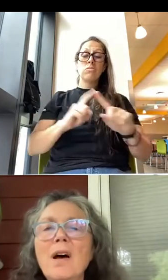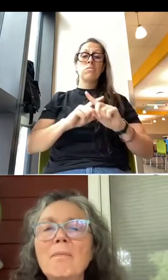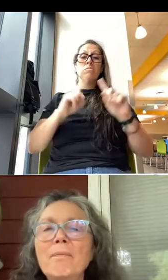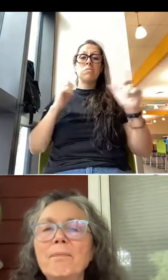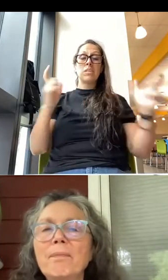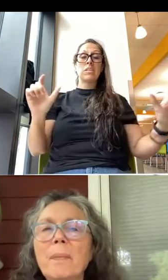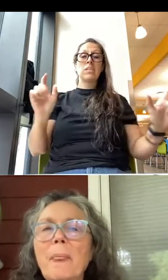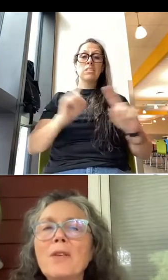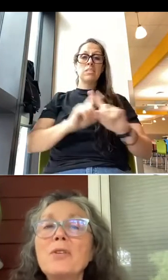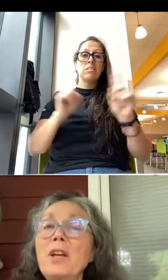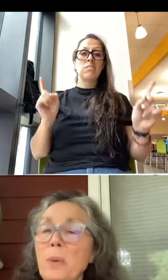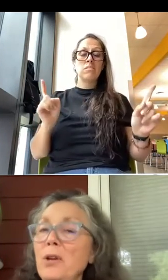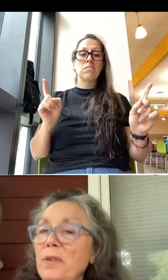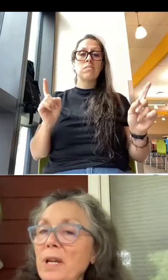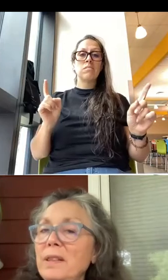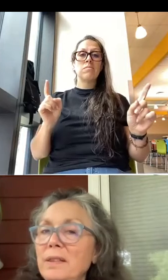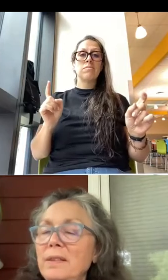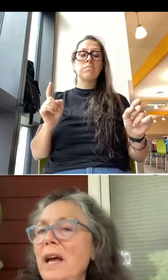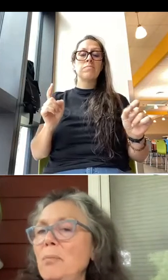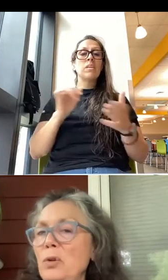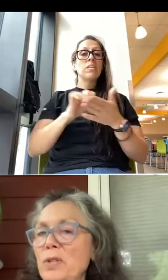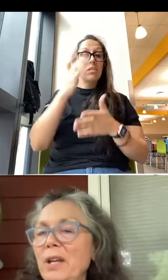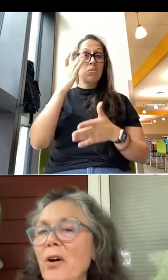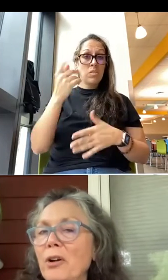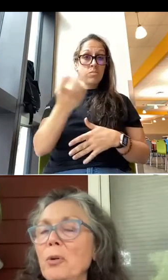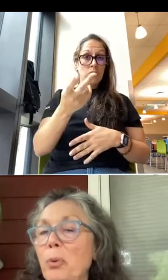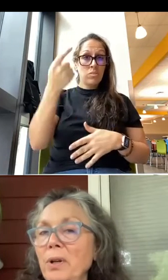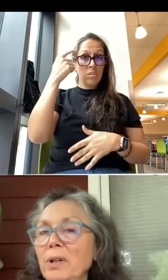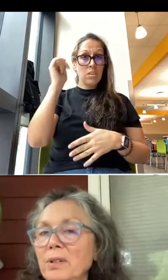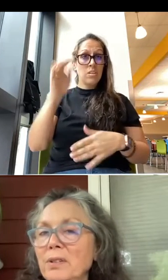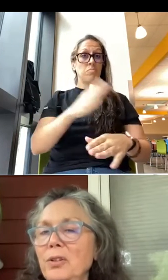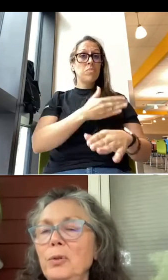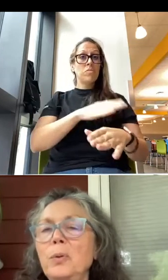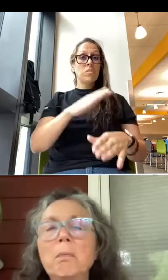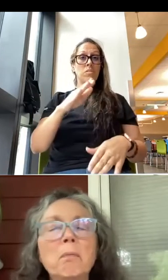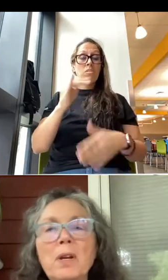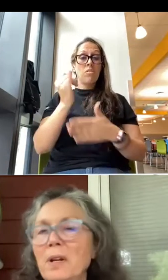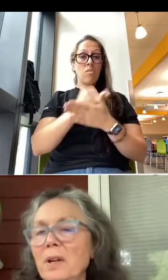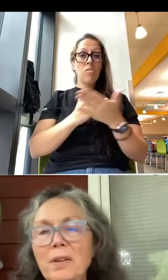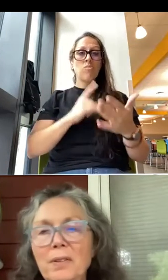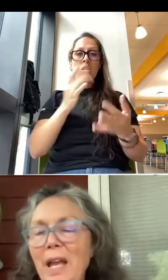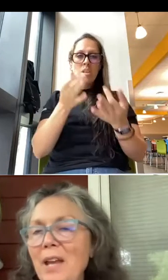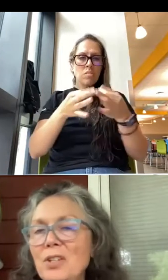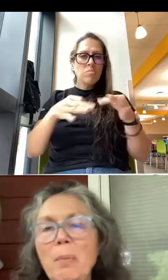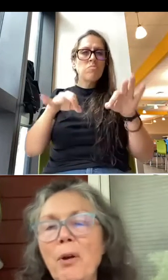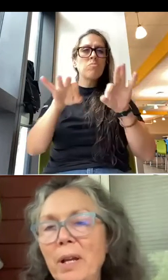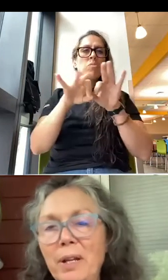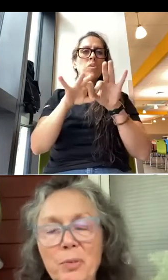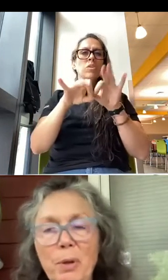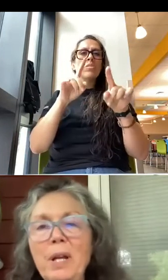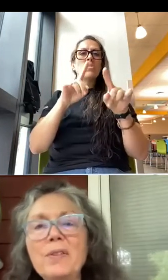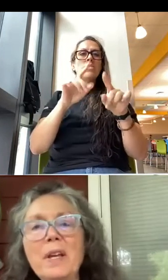Um, so that's why you think that music and art are important to the Asian American experience